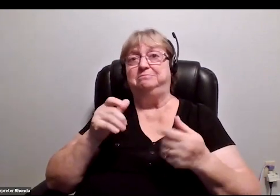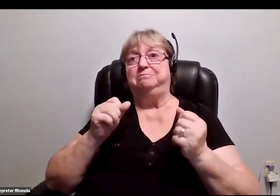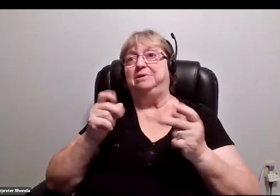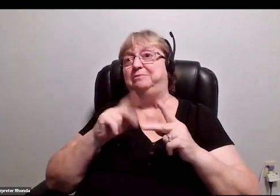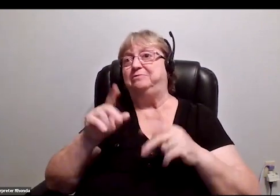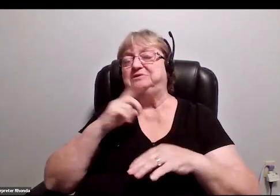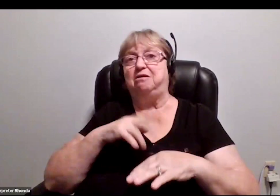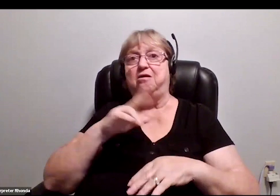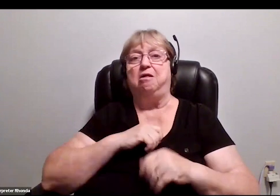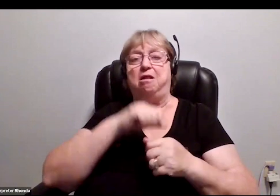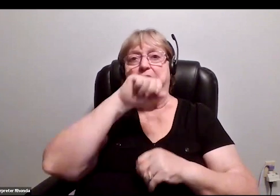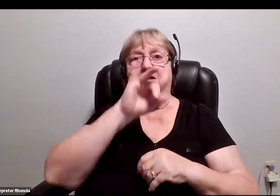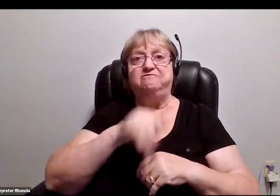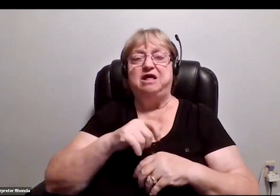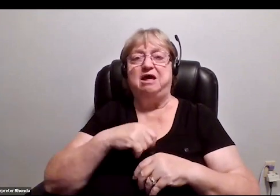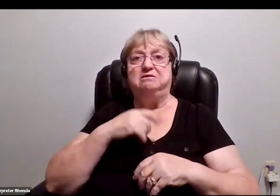cool 3D printing ideas here."